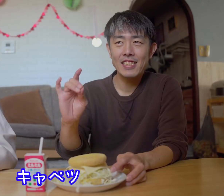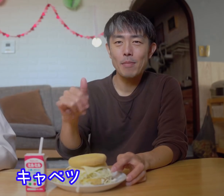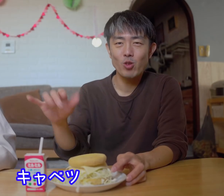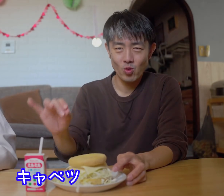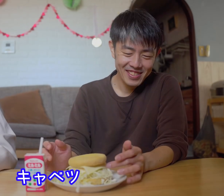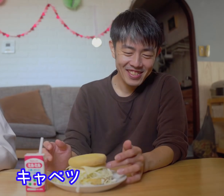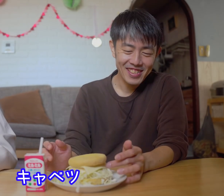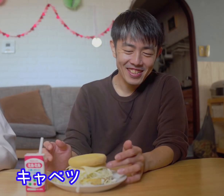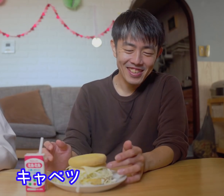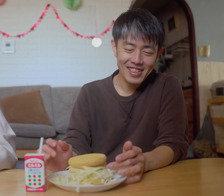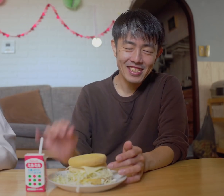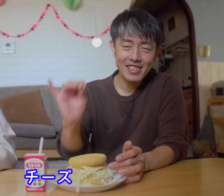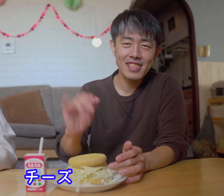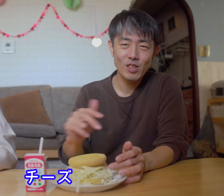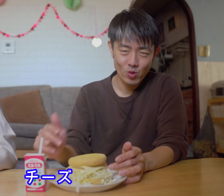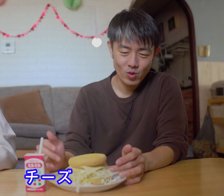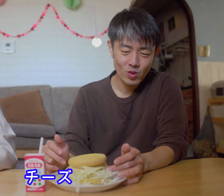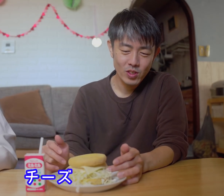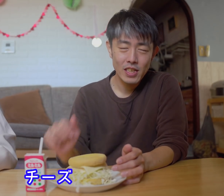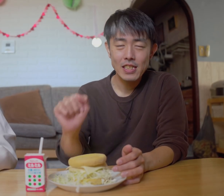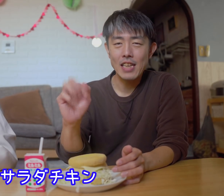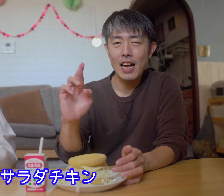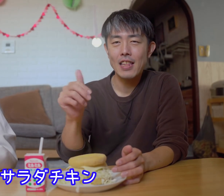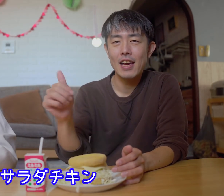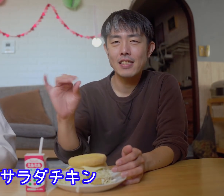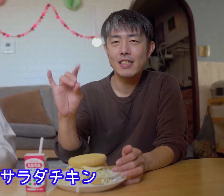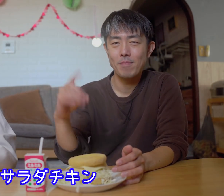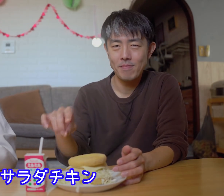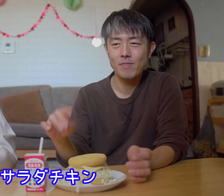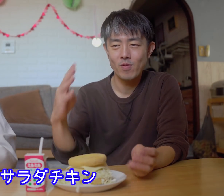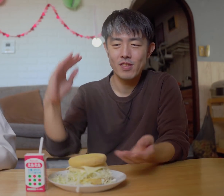(Dad)Cabbage, cheese, salad chicken,